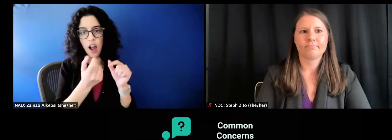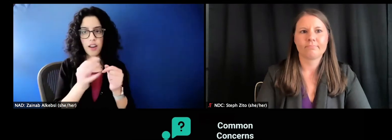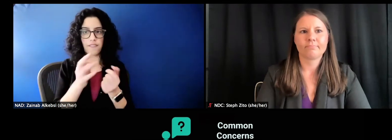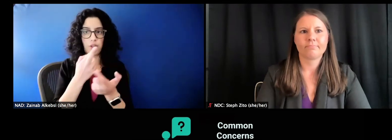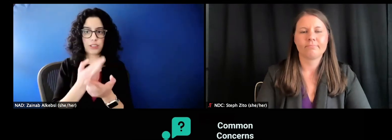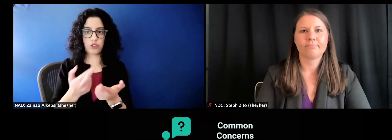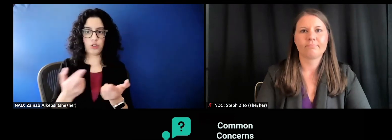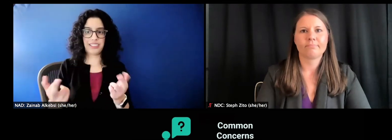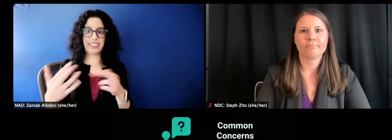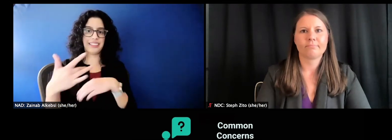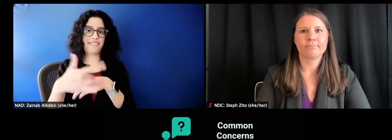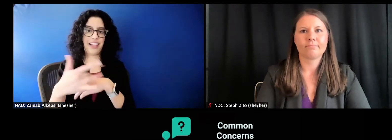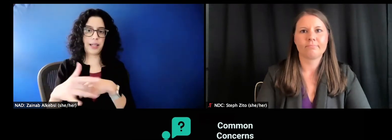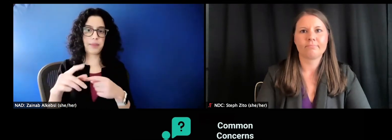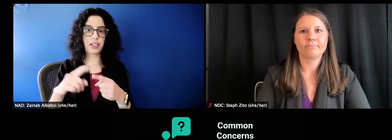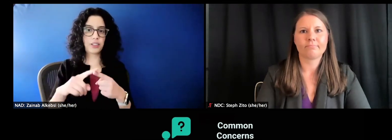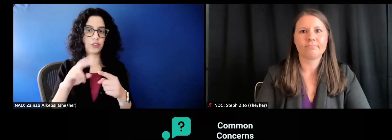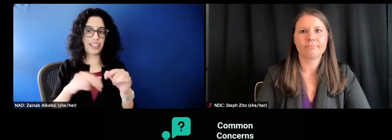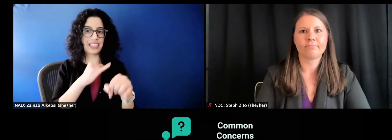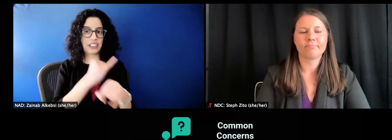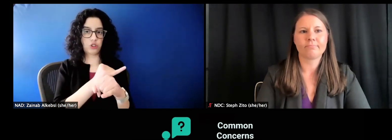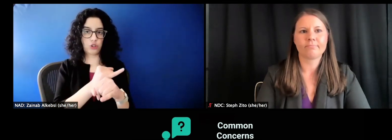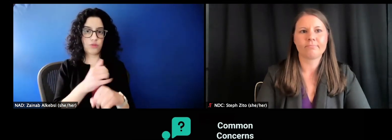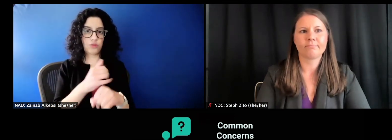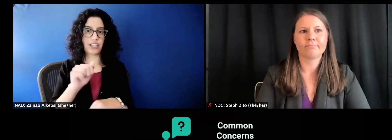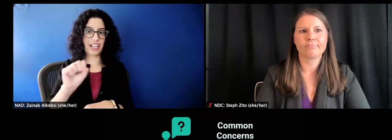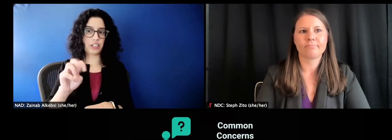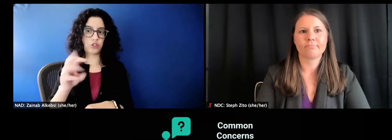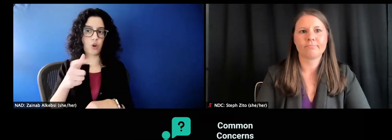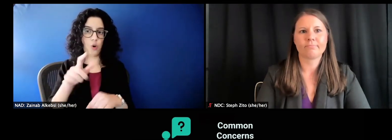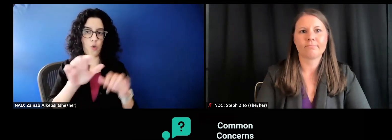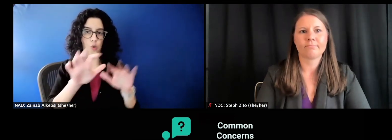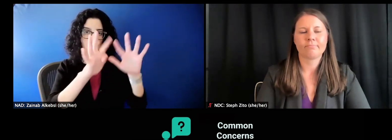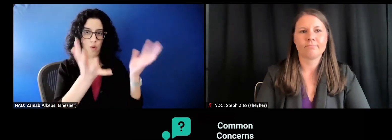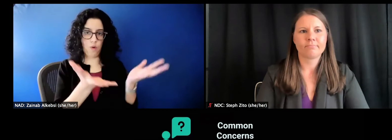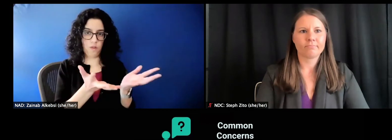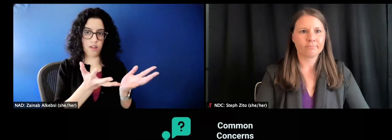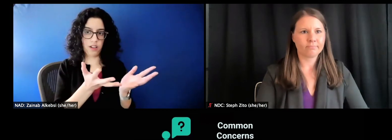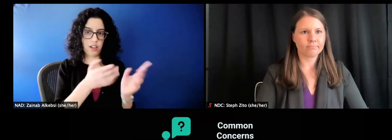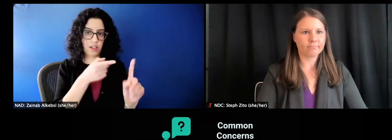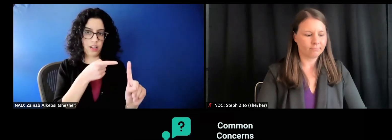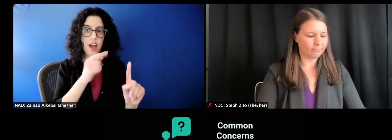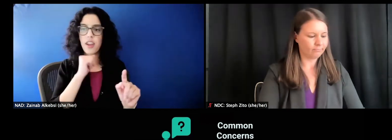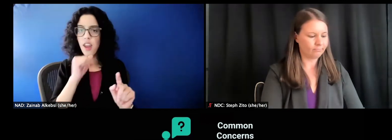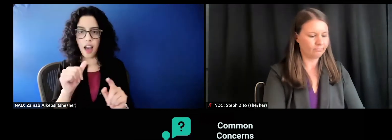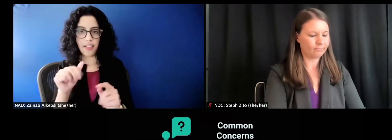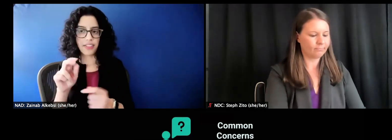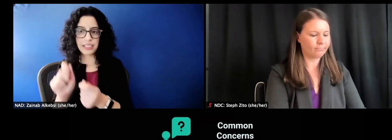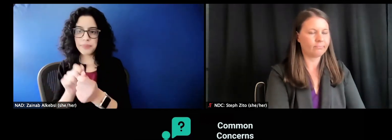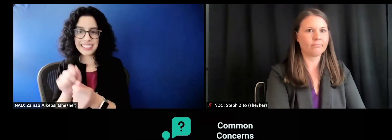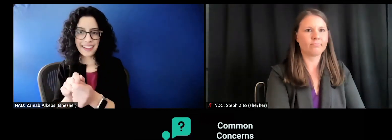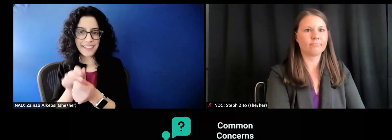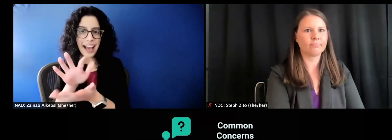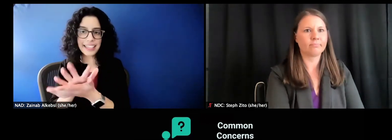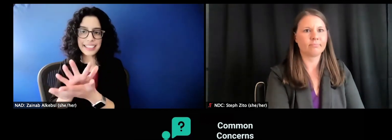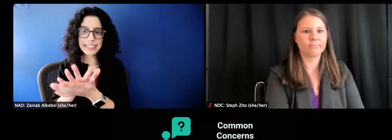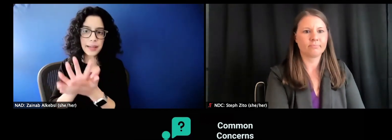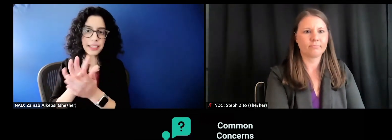available to the institution as a whole, not the specific academic department,